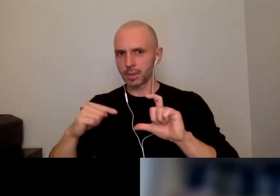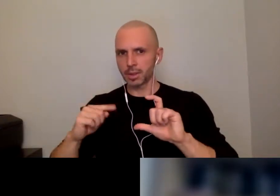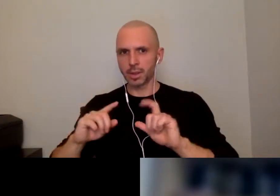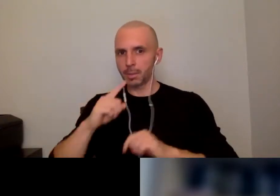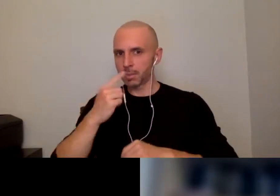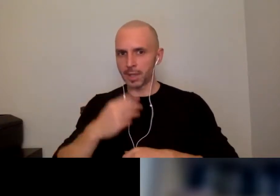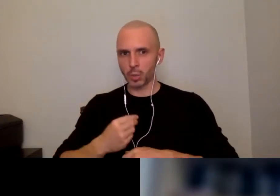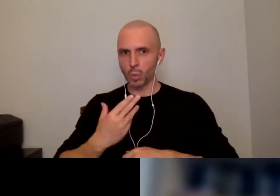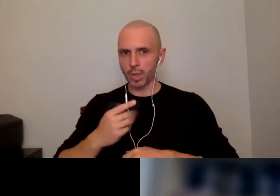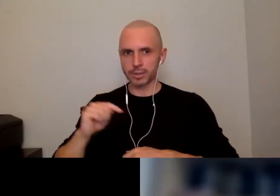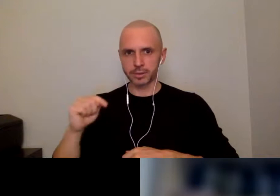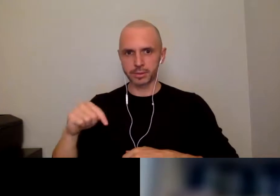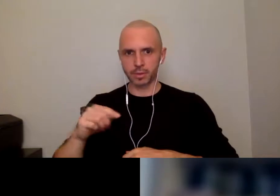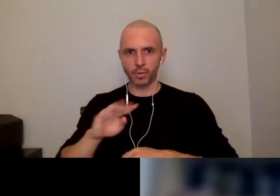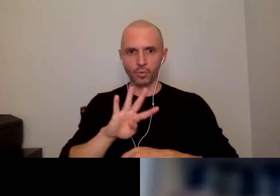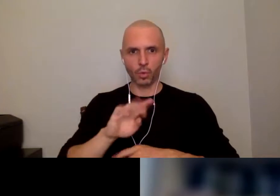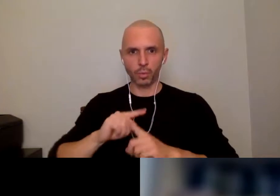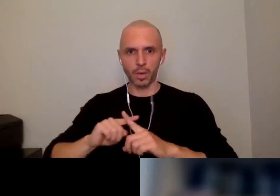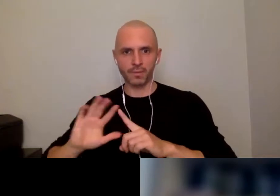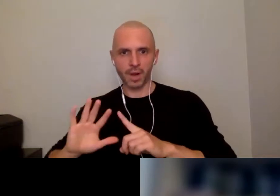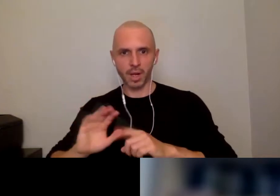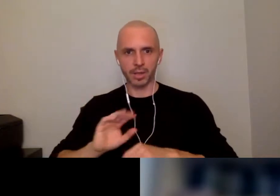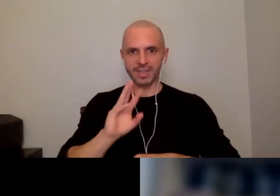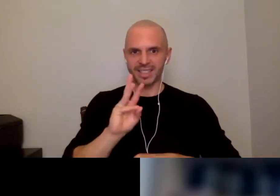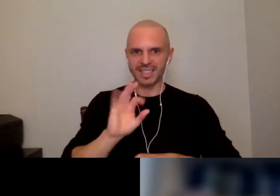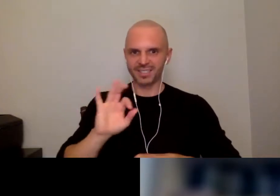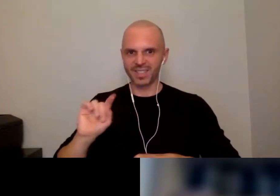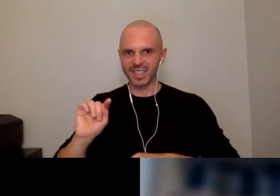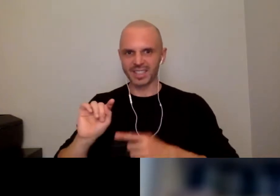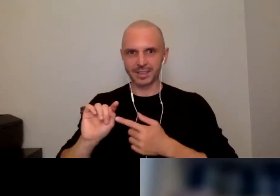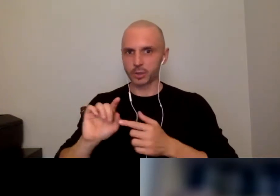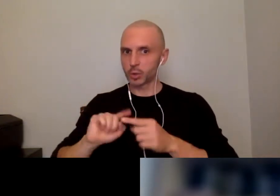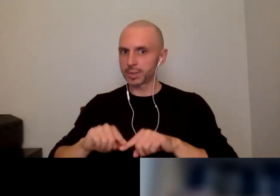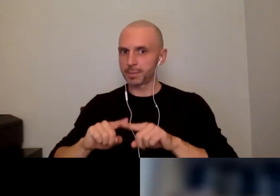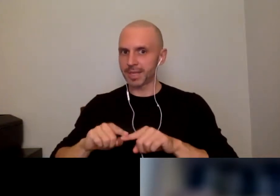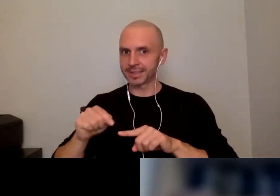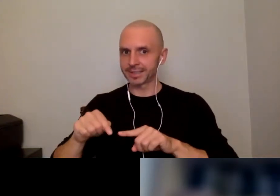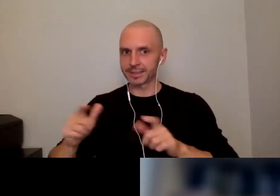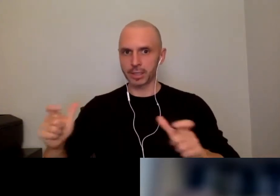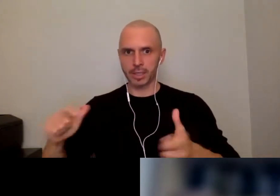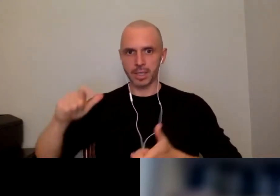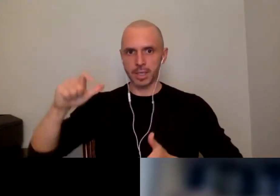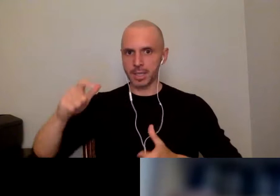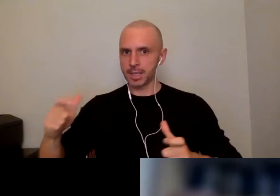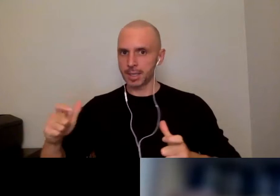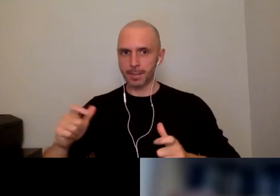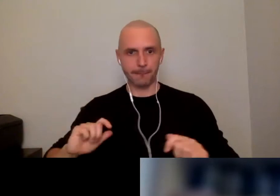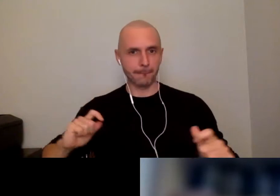how large your you know enlarger is but also your throw , your throw distance onto the paper